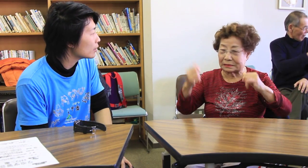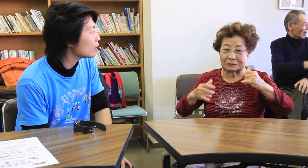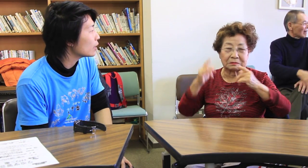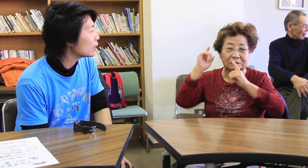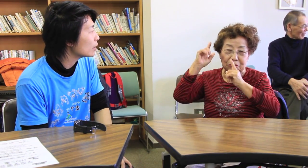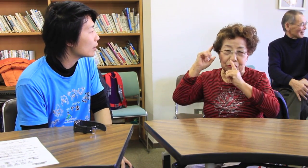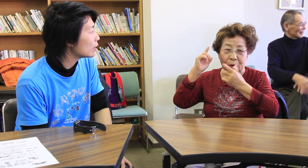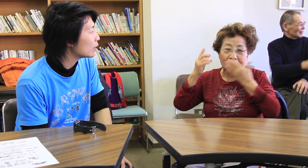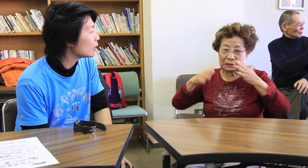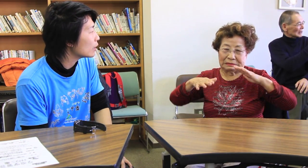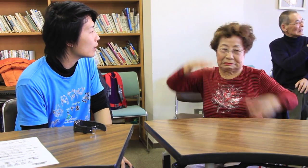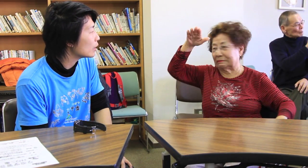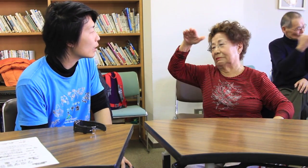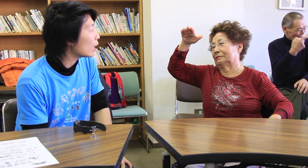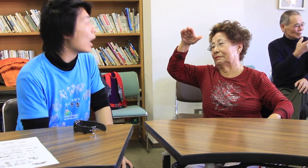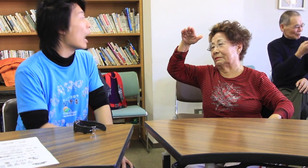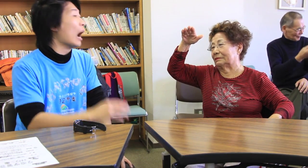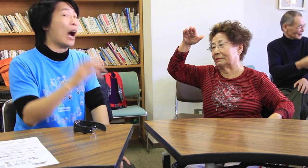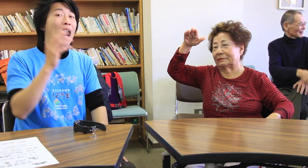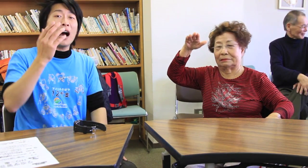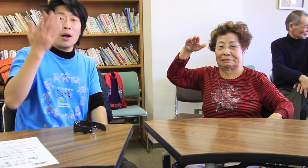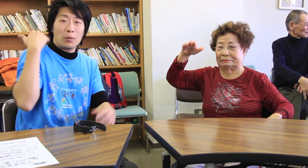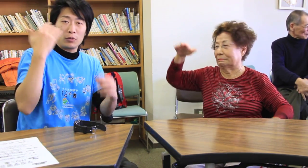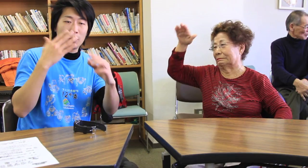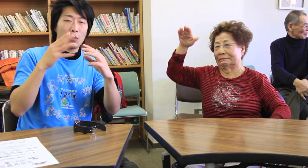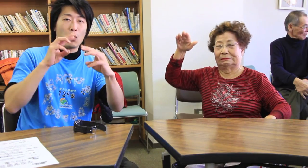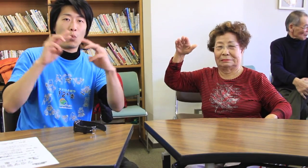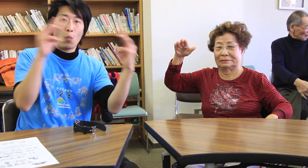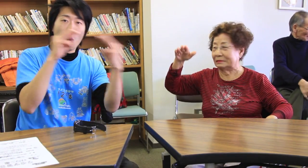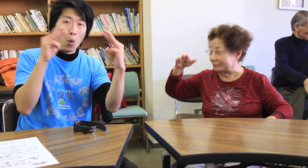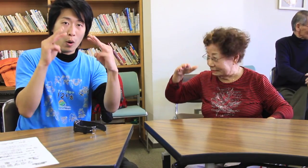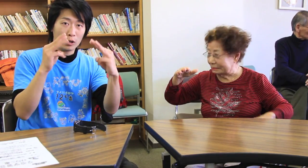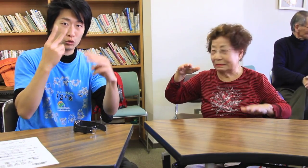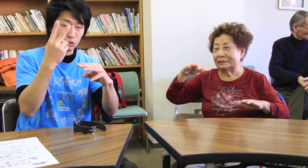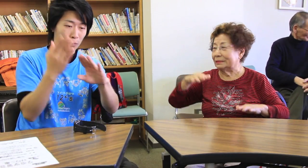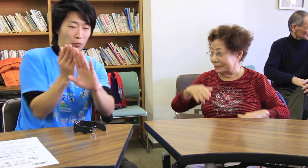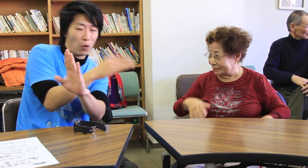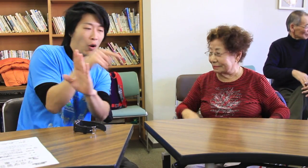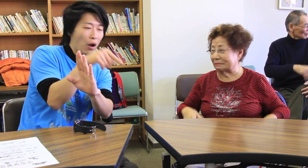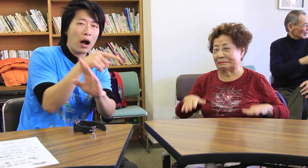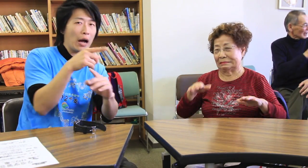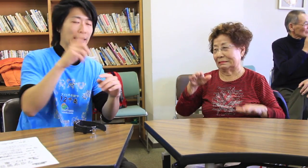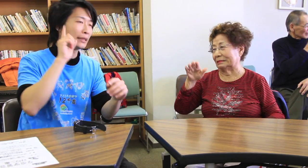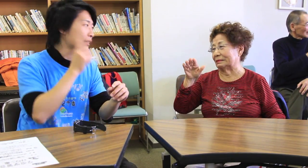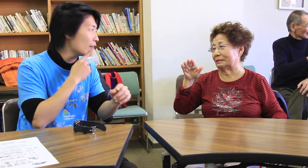Before the war, people with disabilities were treated so poorly.